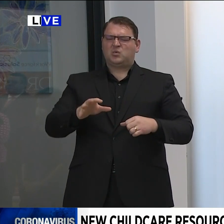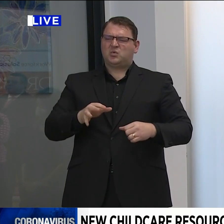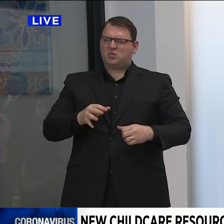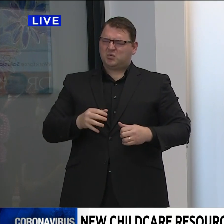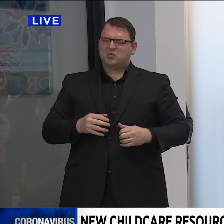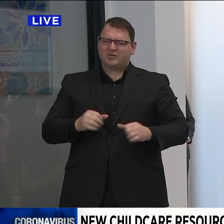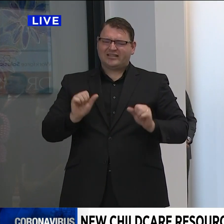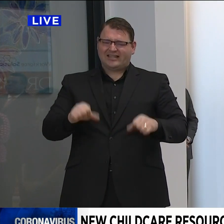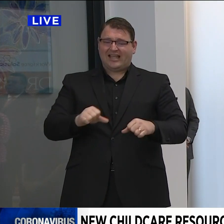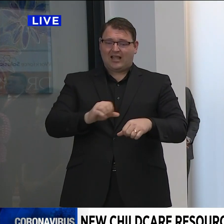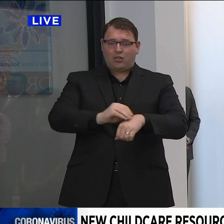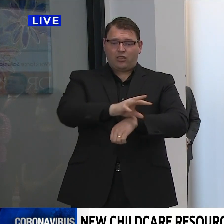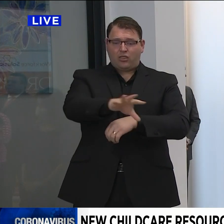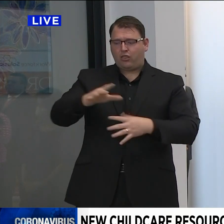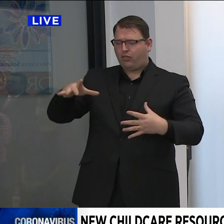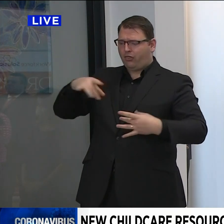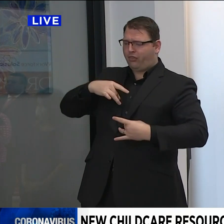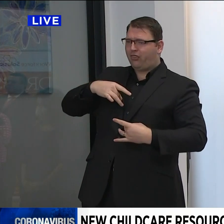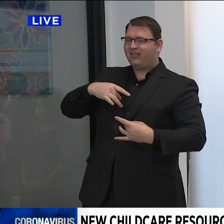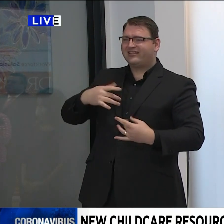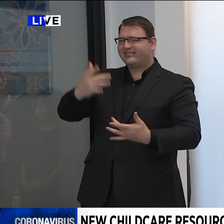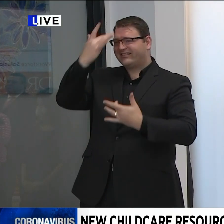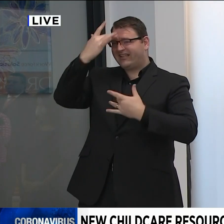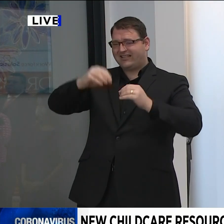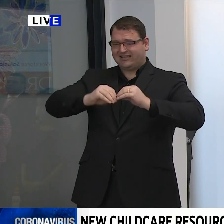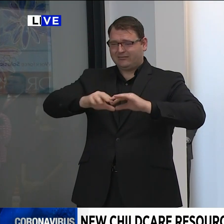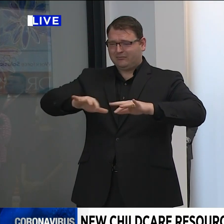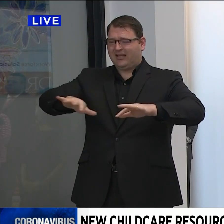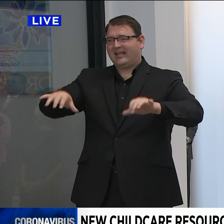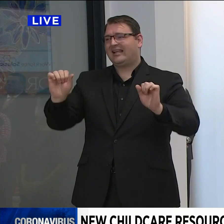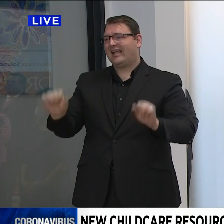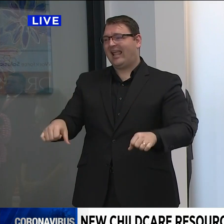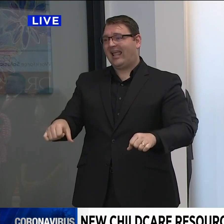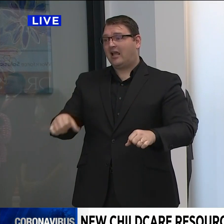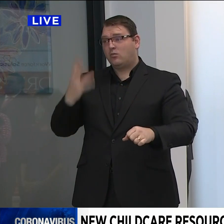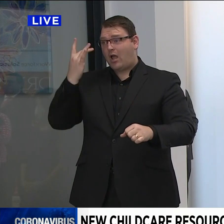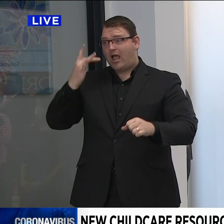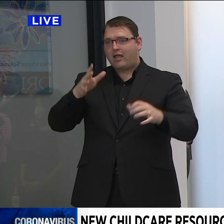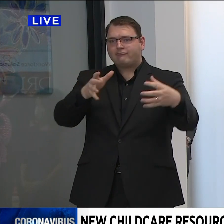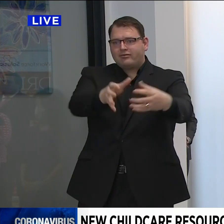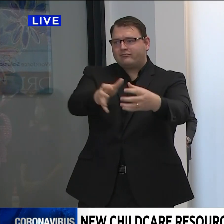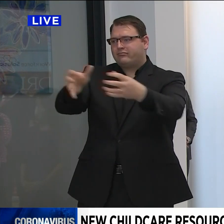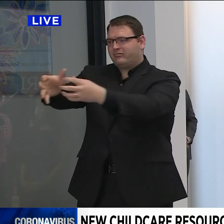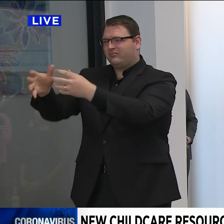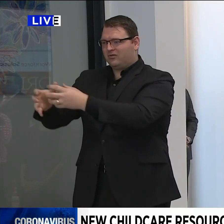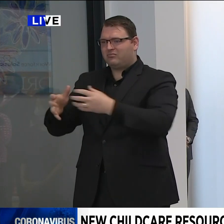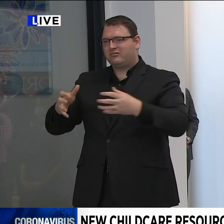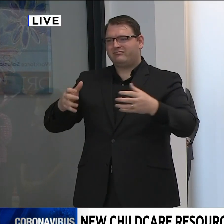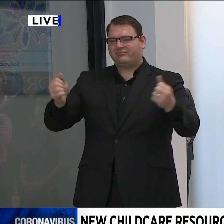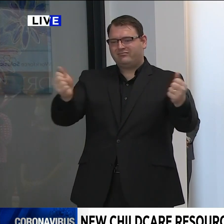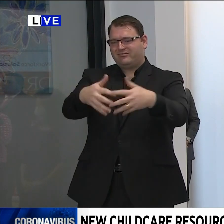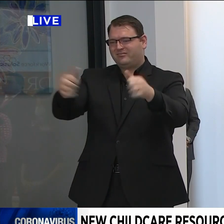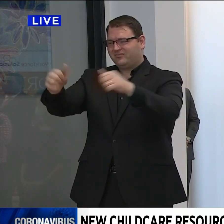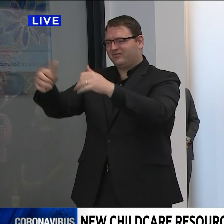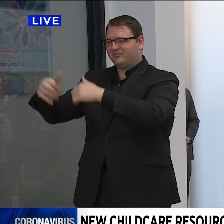somebody who knew you do not live with your putting that live with your putting that person at risk person at risk and so we have got to continue and so we have got to continue to take personal responsibility